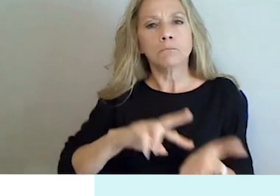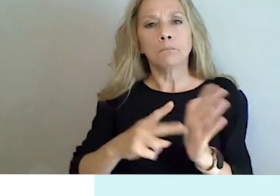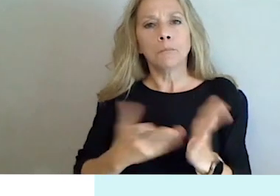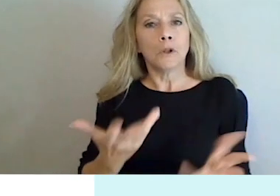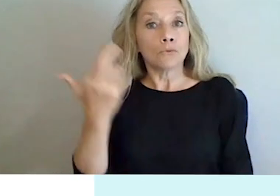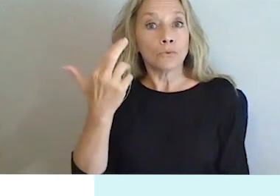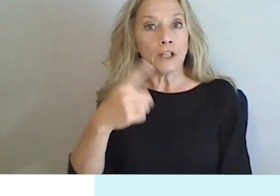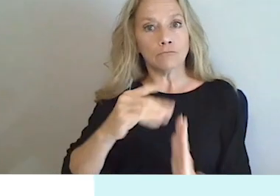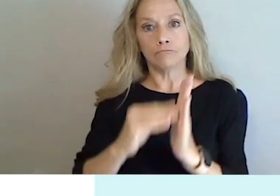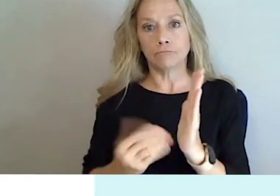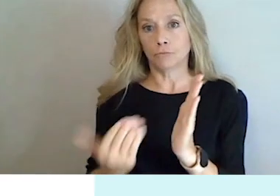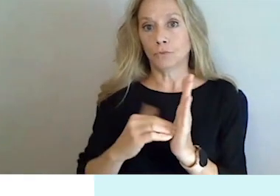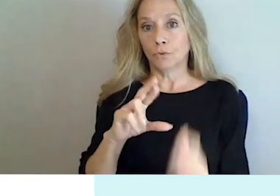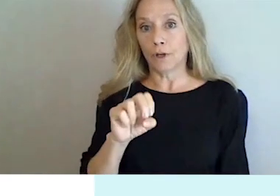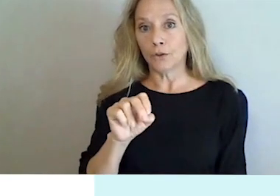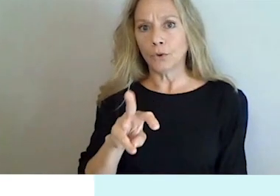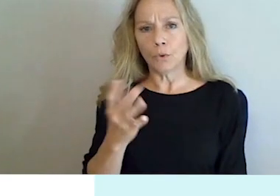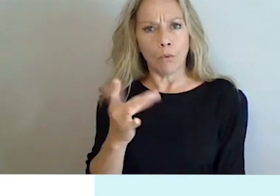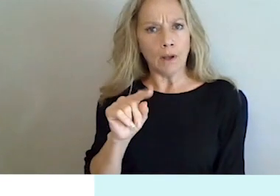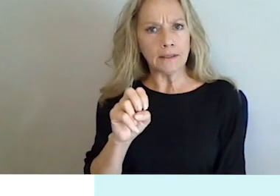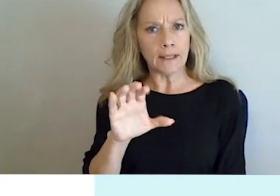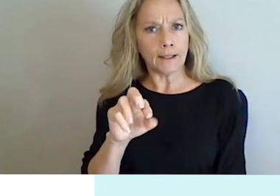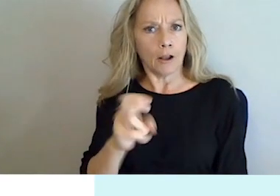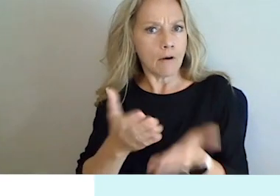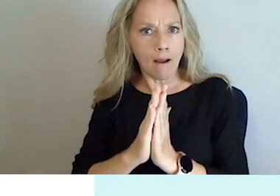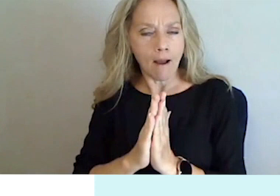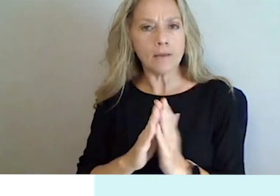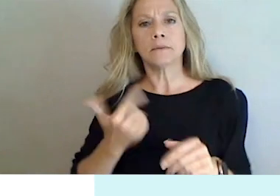the renewal packet and the different ways to do so, and reminds you of your due date.